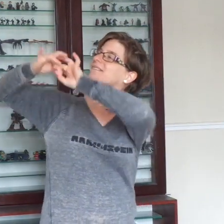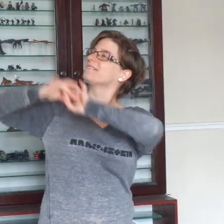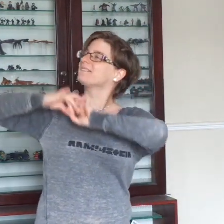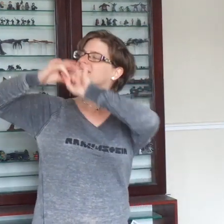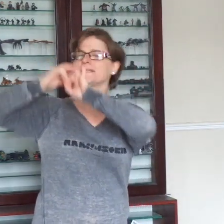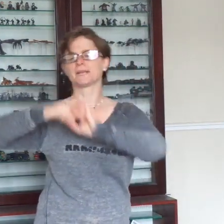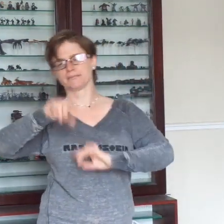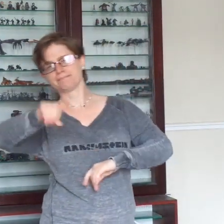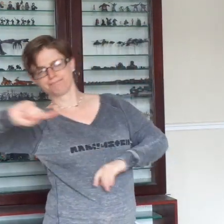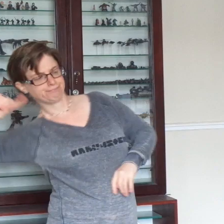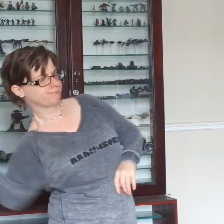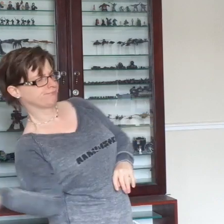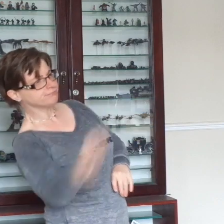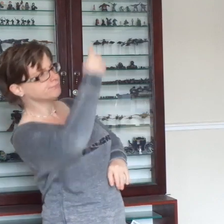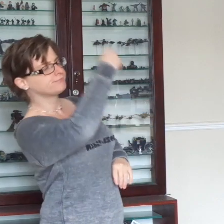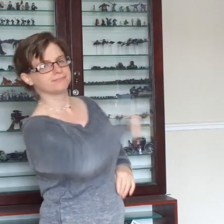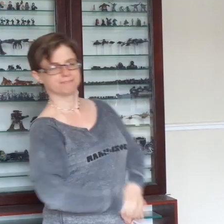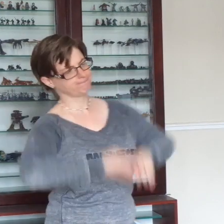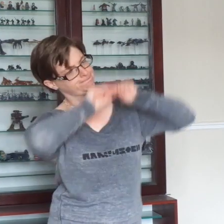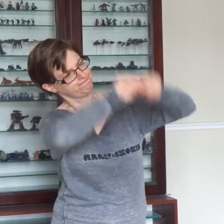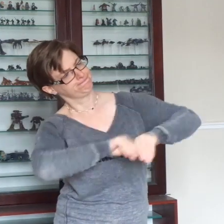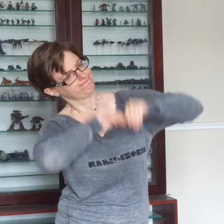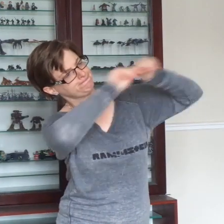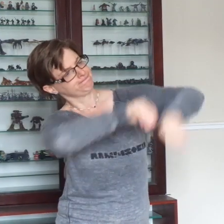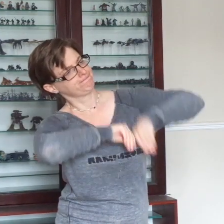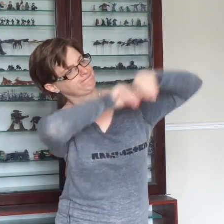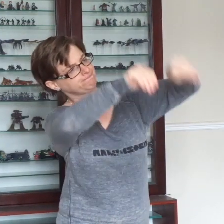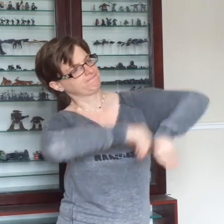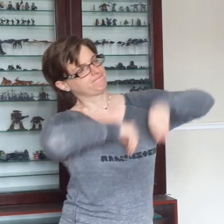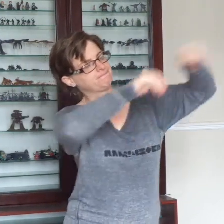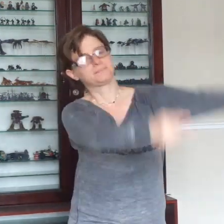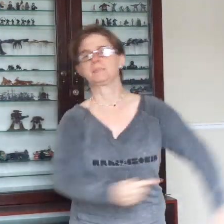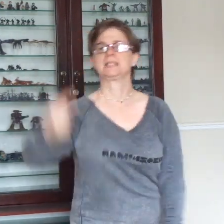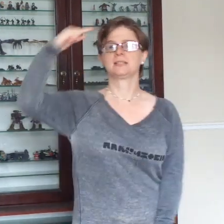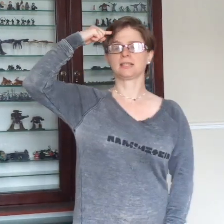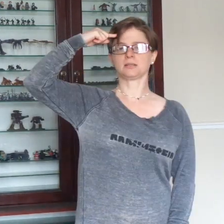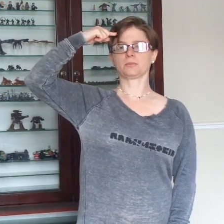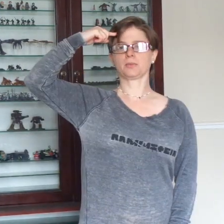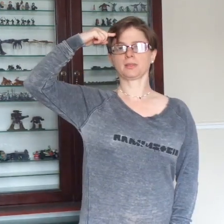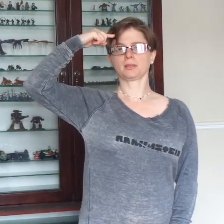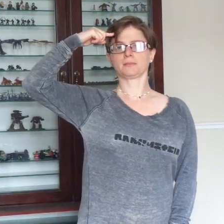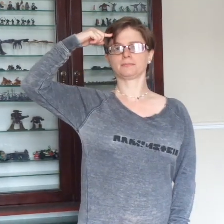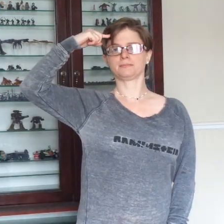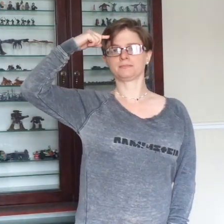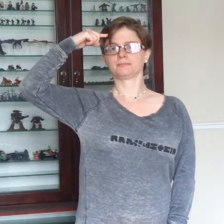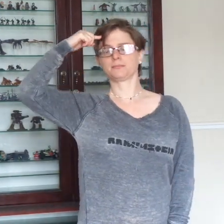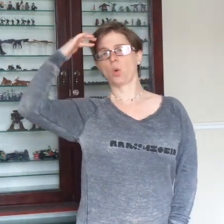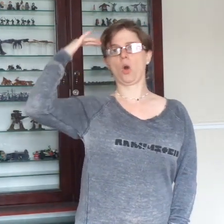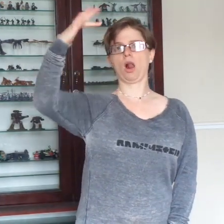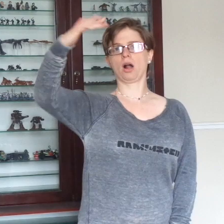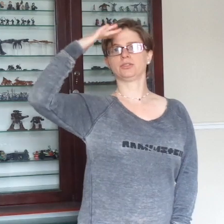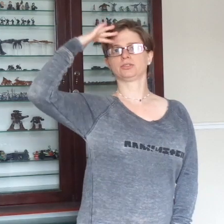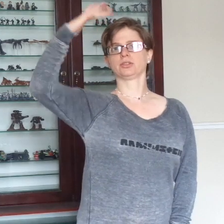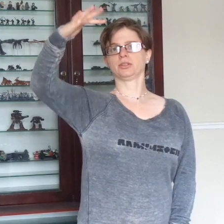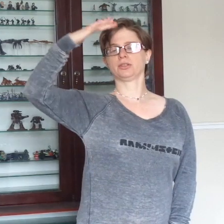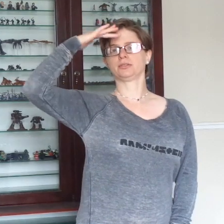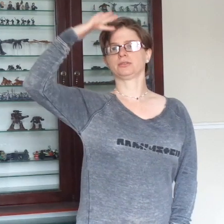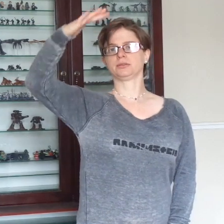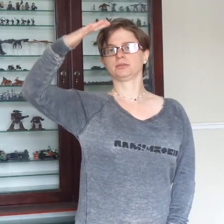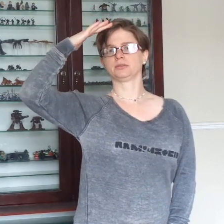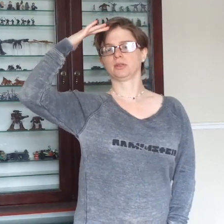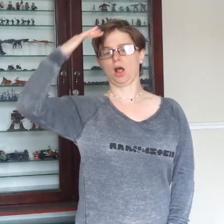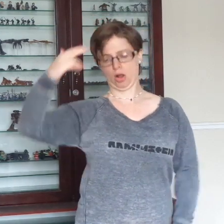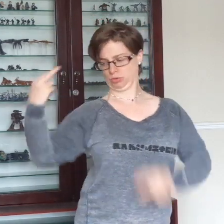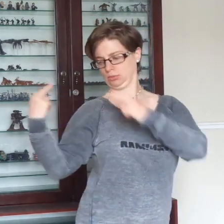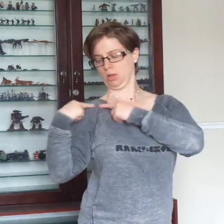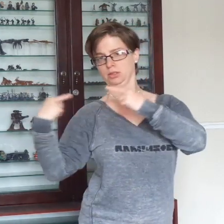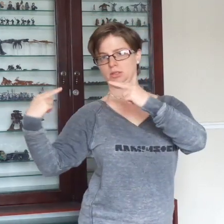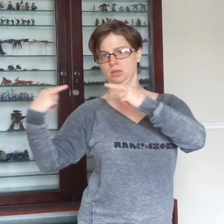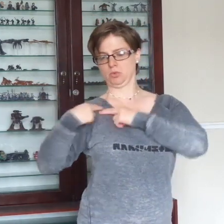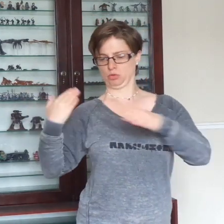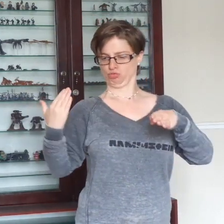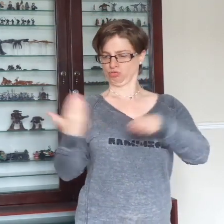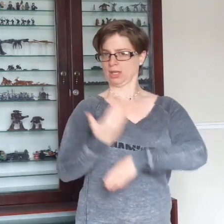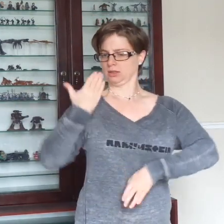But then they send me away to teach me how to be sensible, Logical, oh responsible, practical